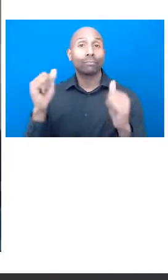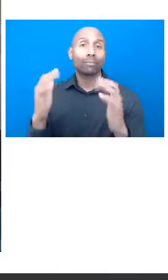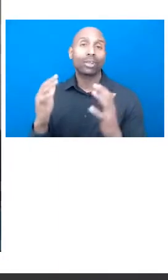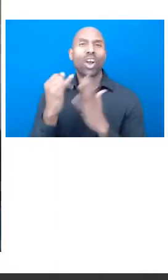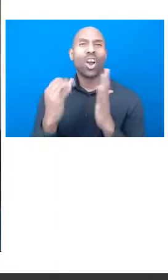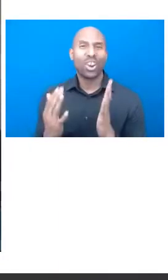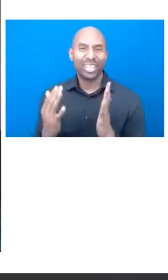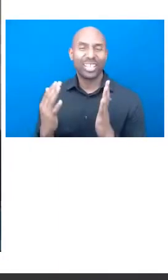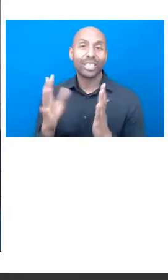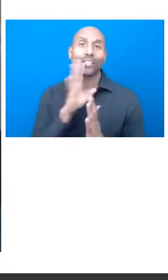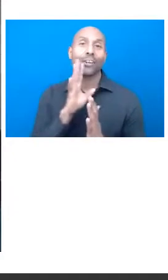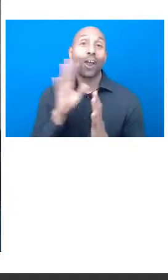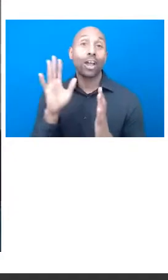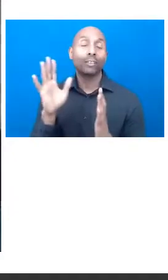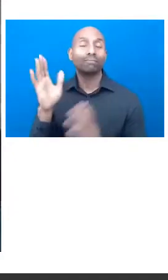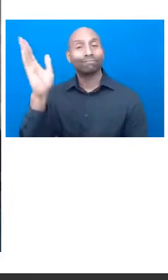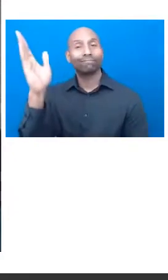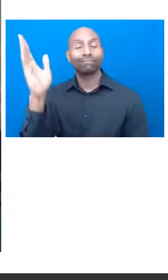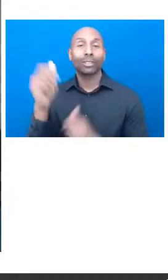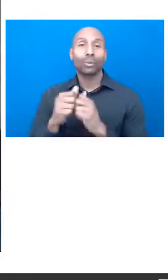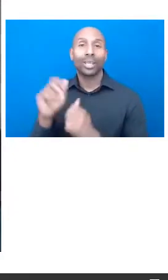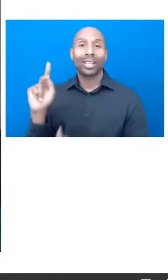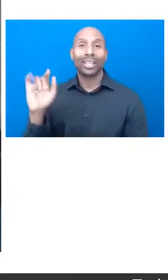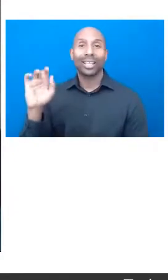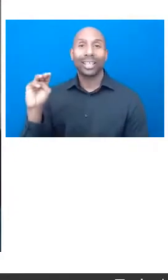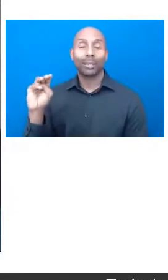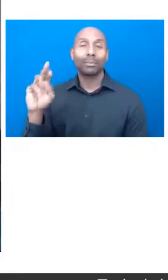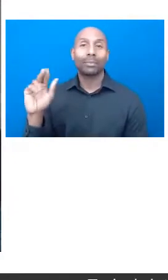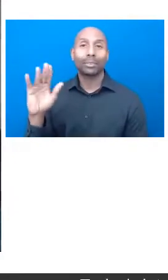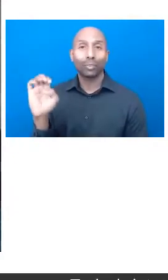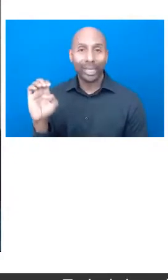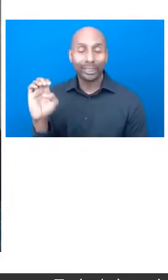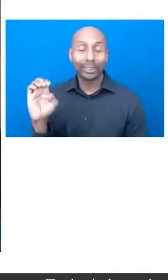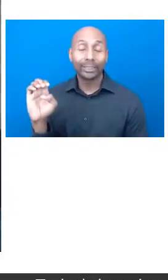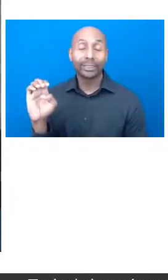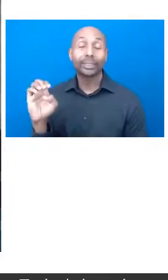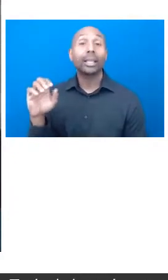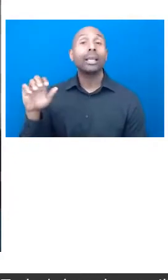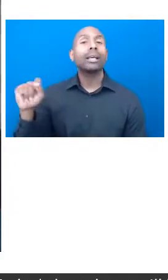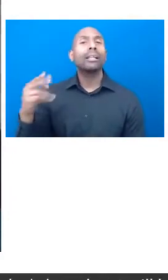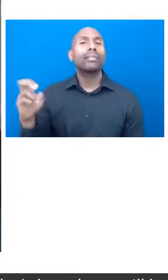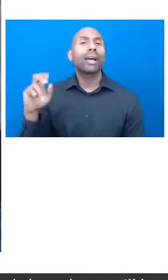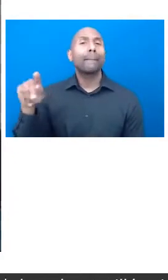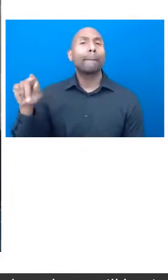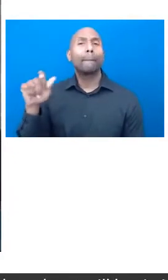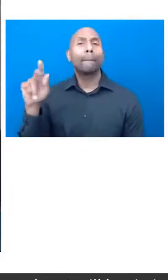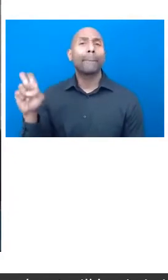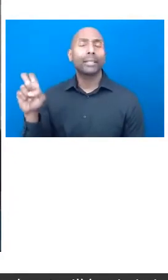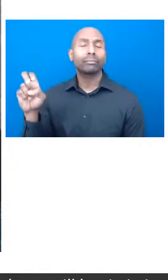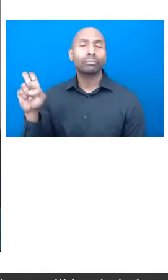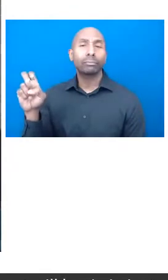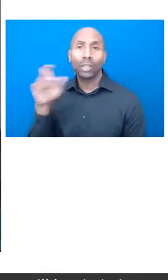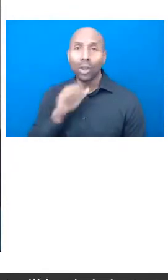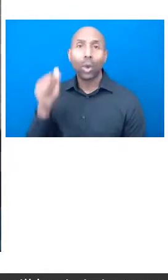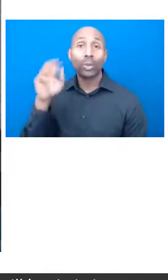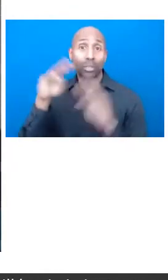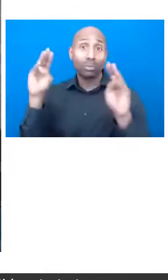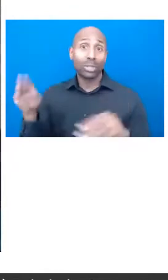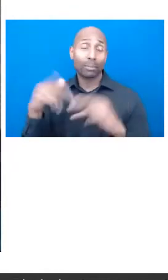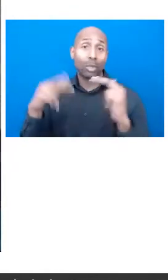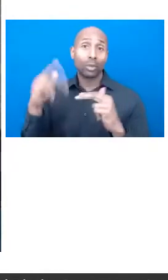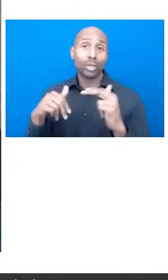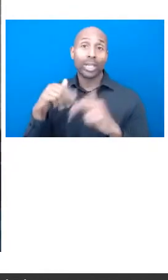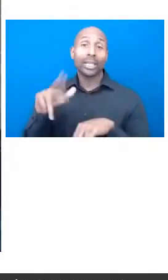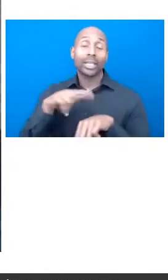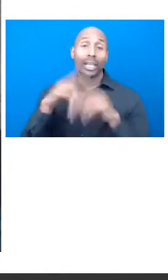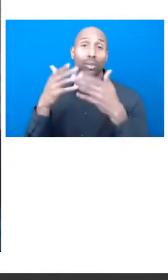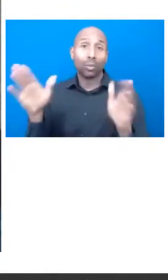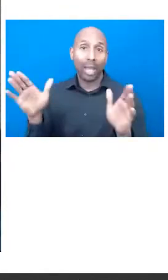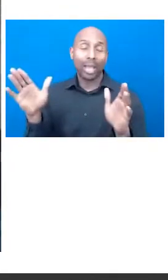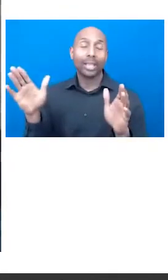The Peale Center is a home for voices and stories today.